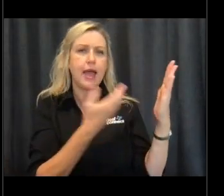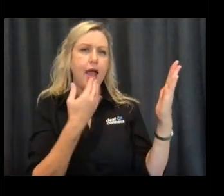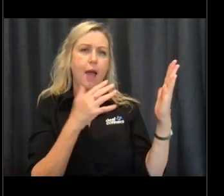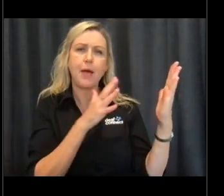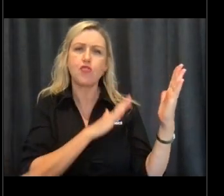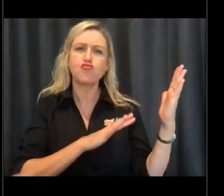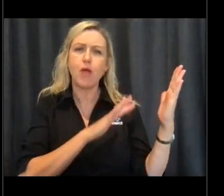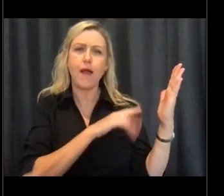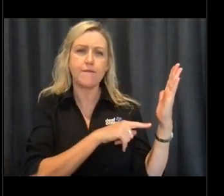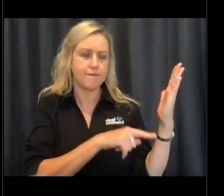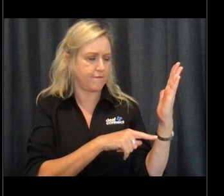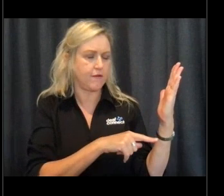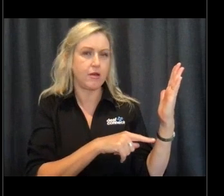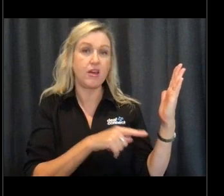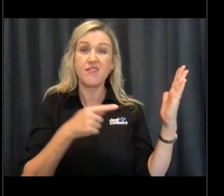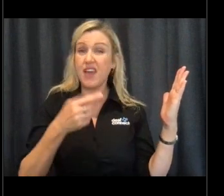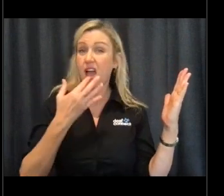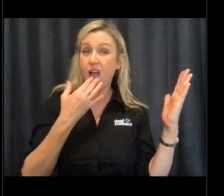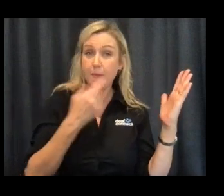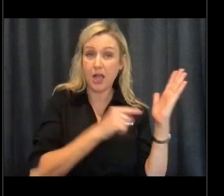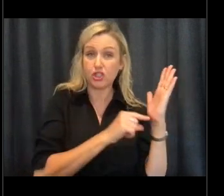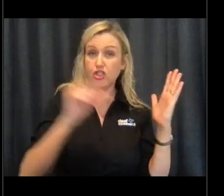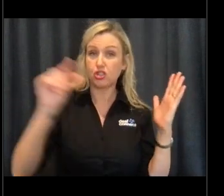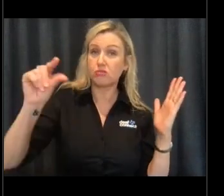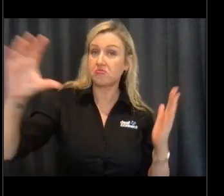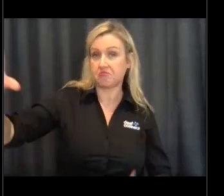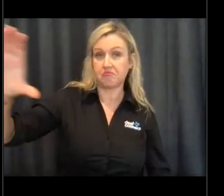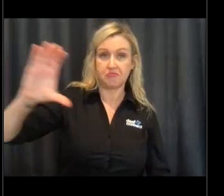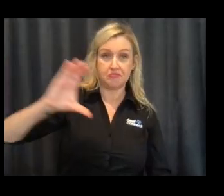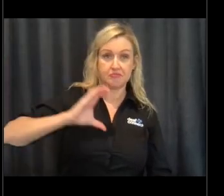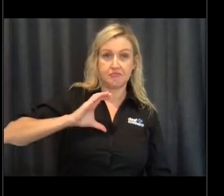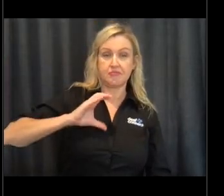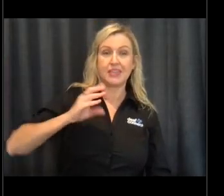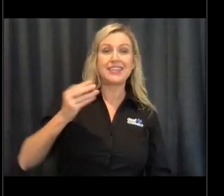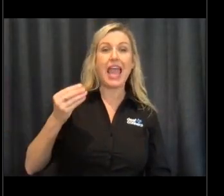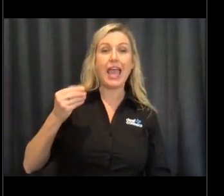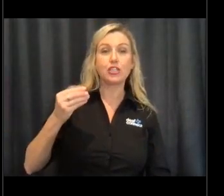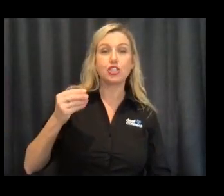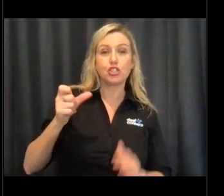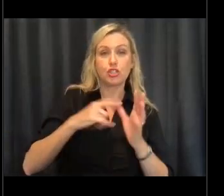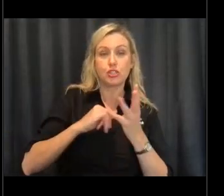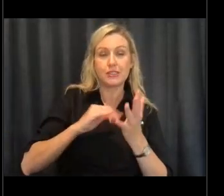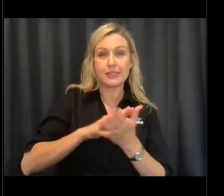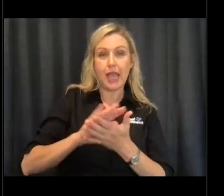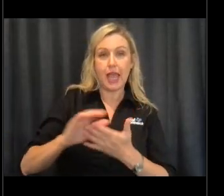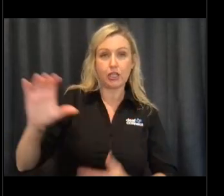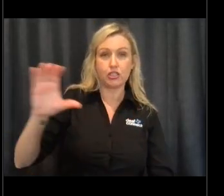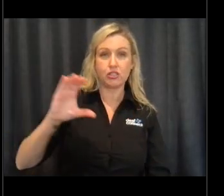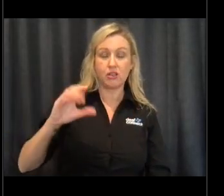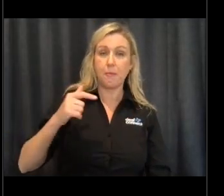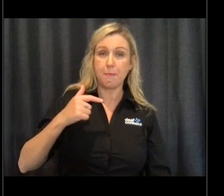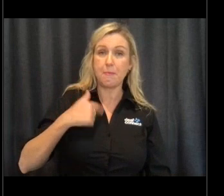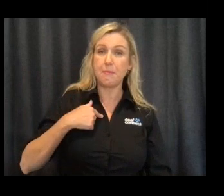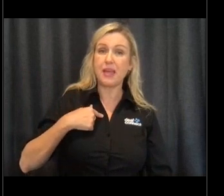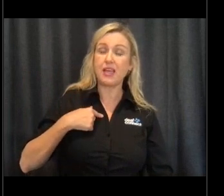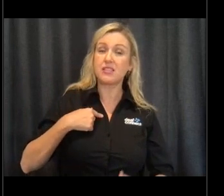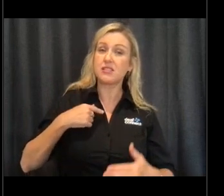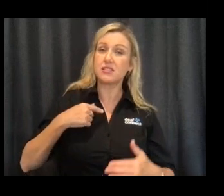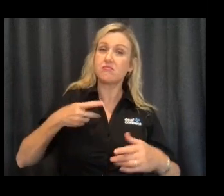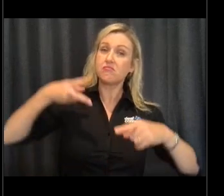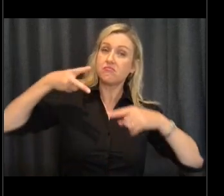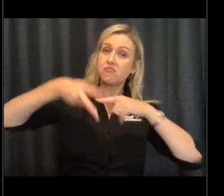settlement and a cash settlement is effectively you ending your insurance claim with that